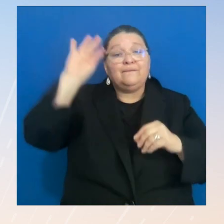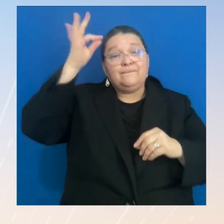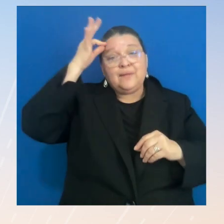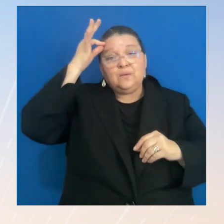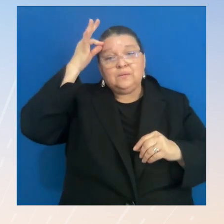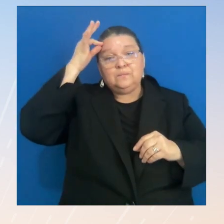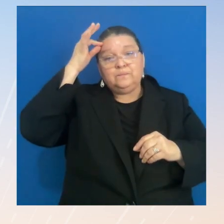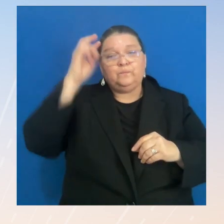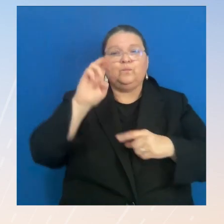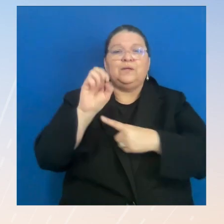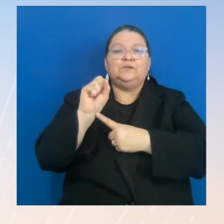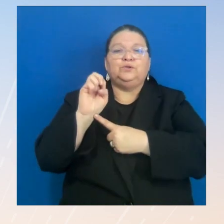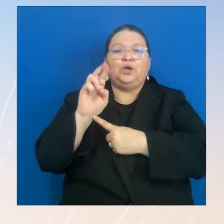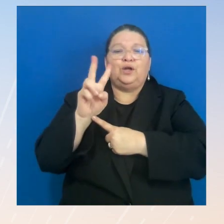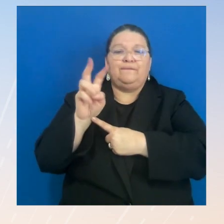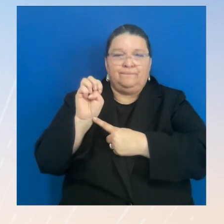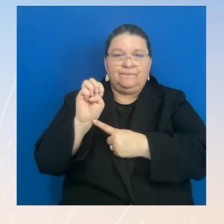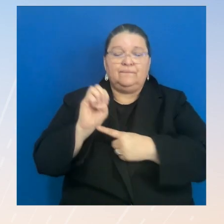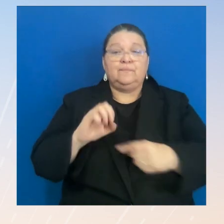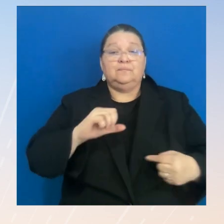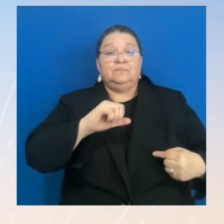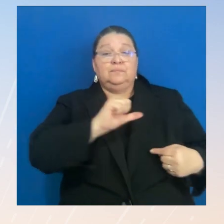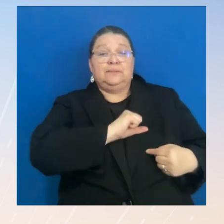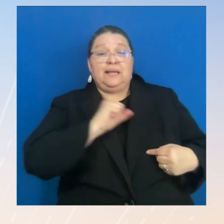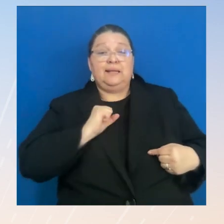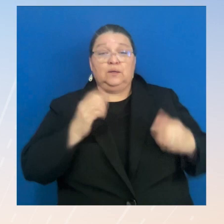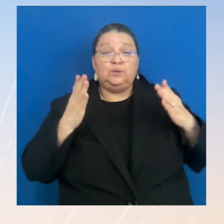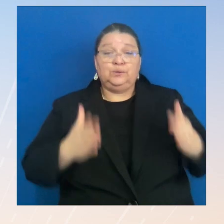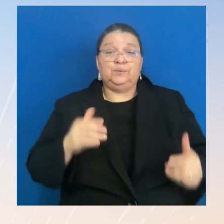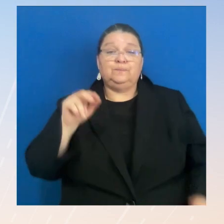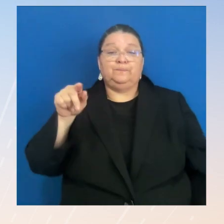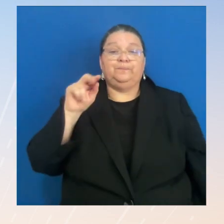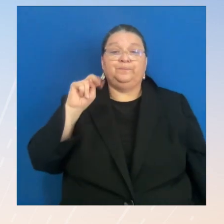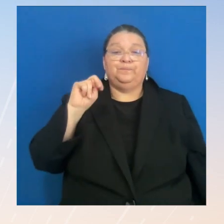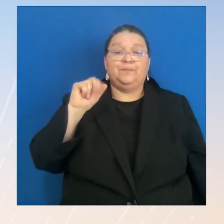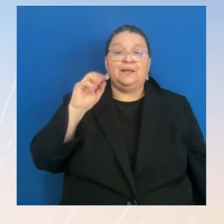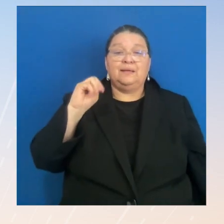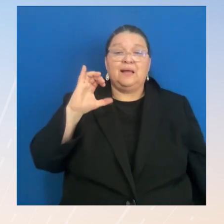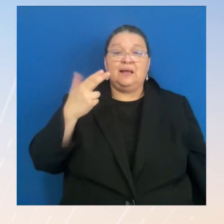will the White House now support the Senate moving ahead to confirm the other Fed nominees?